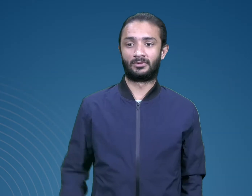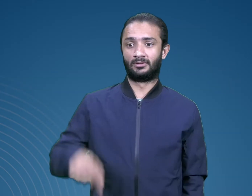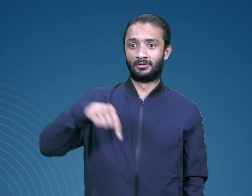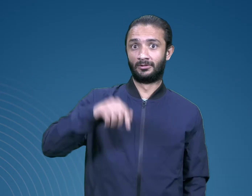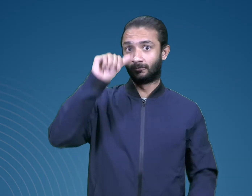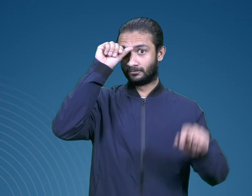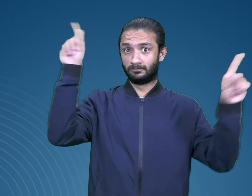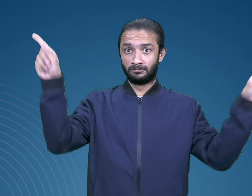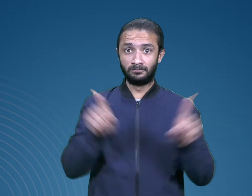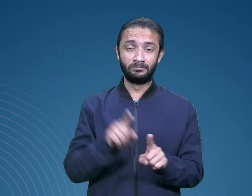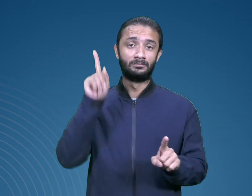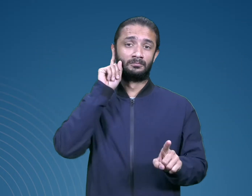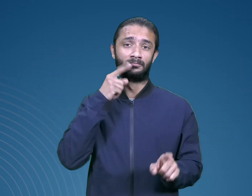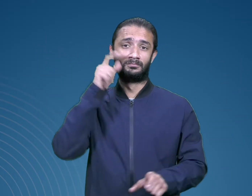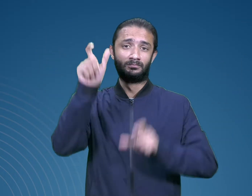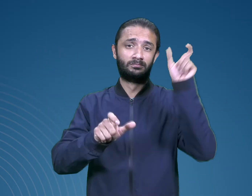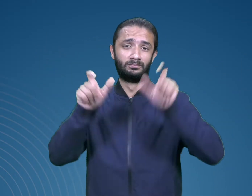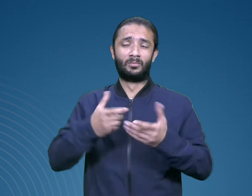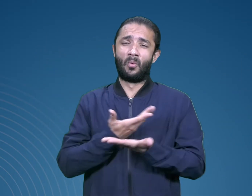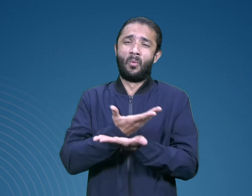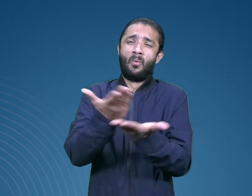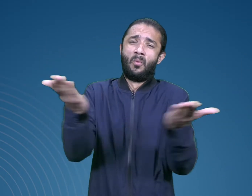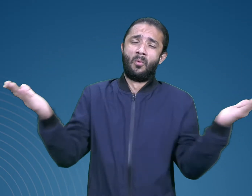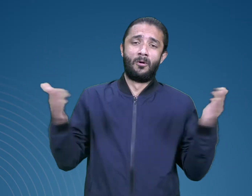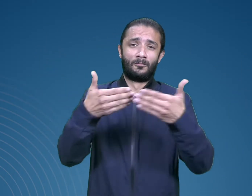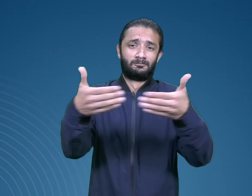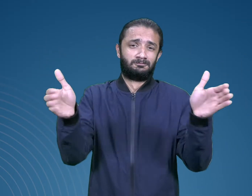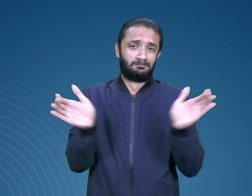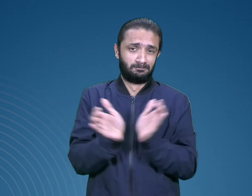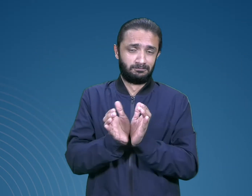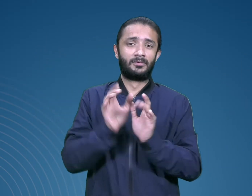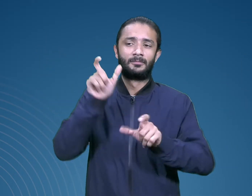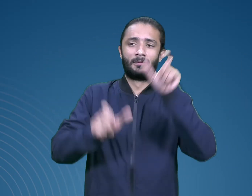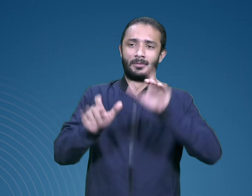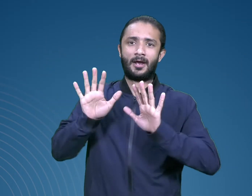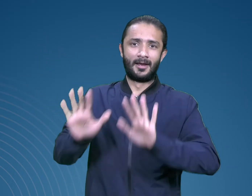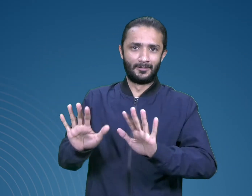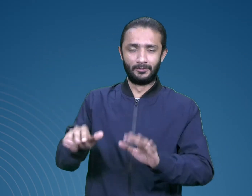In India, there is a huge community of deaf people